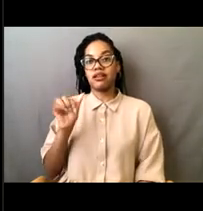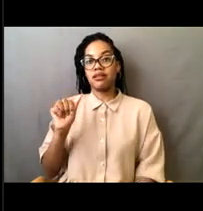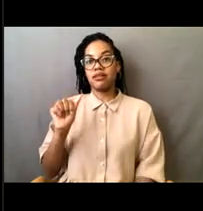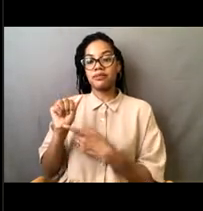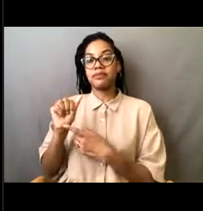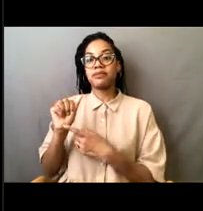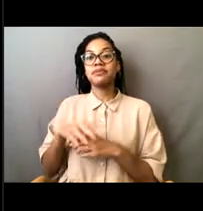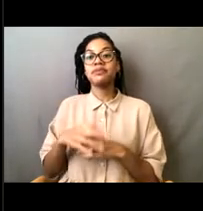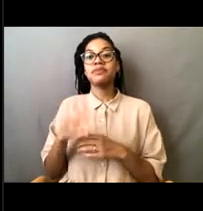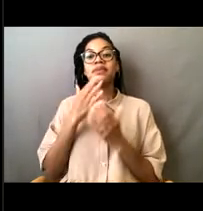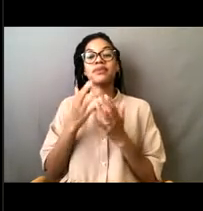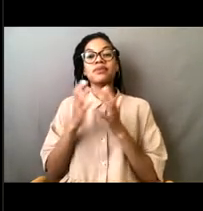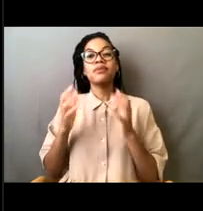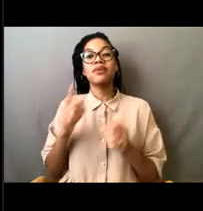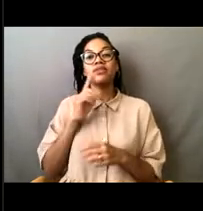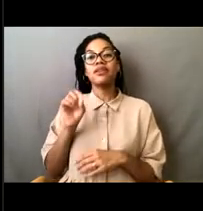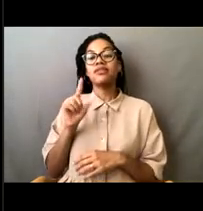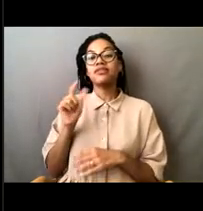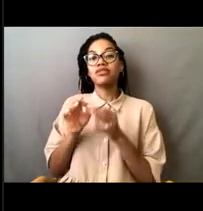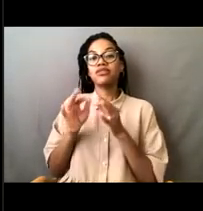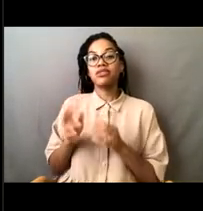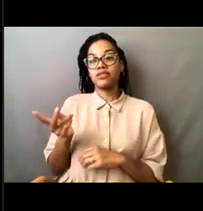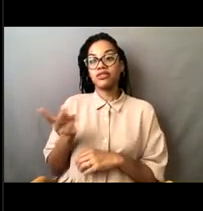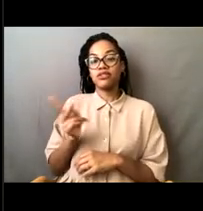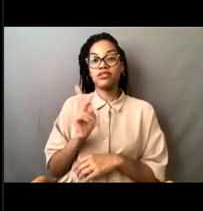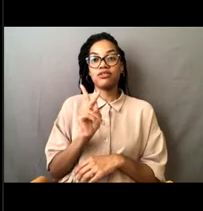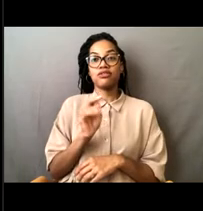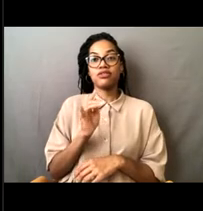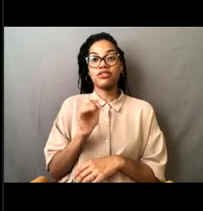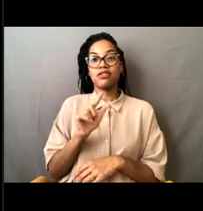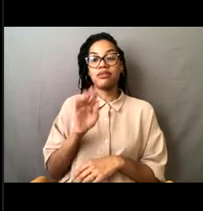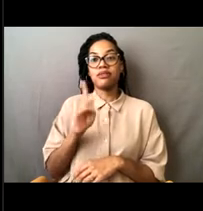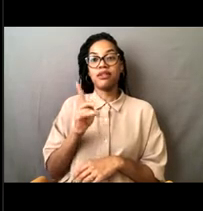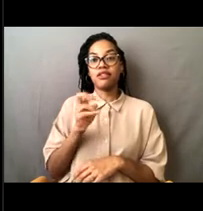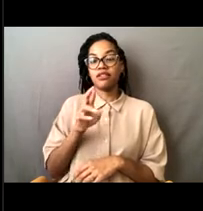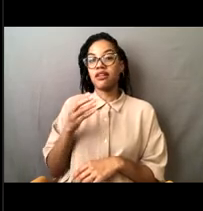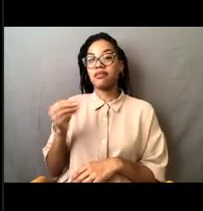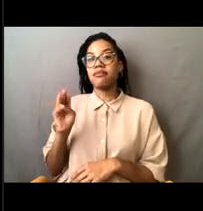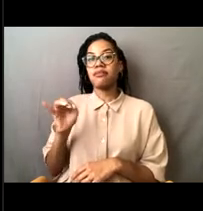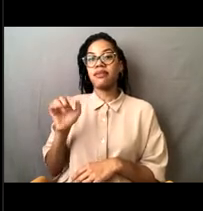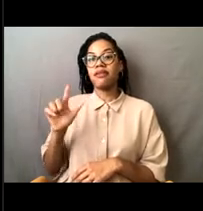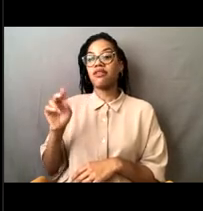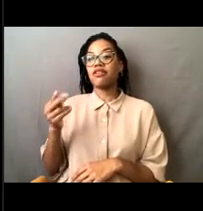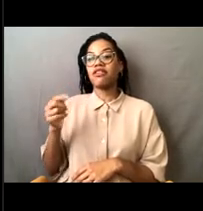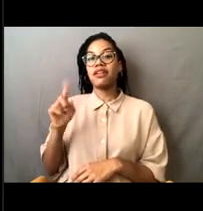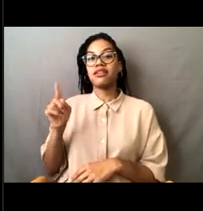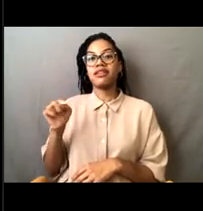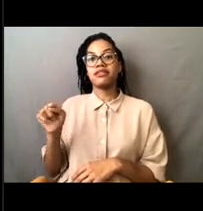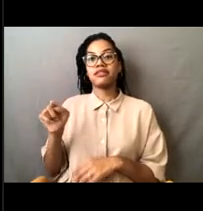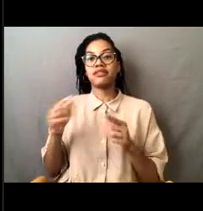to our American Sign Language interpreters, Krystal Butler and Michael Hernandez. A few guidelines before I hand you over